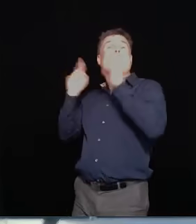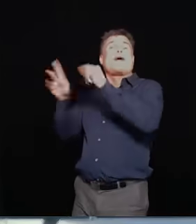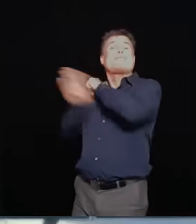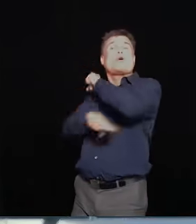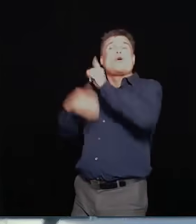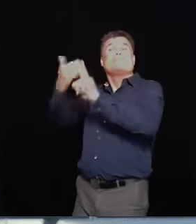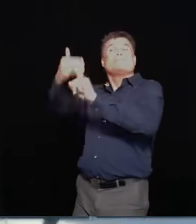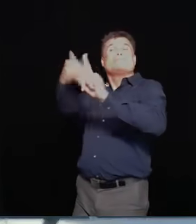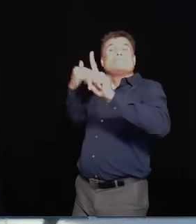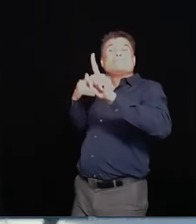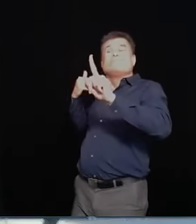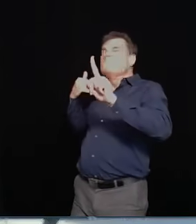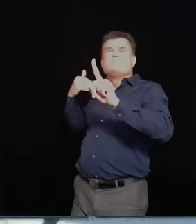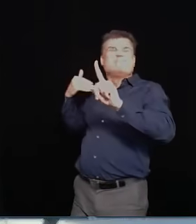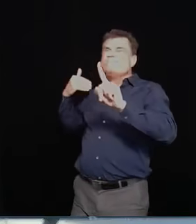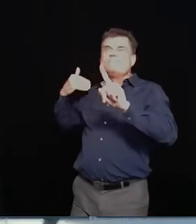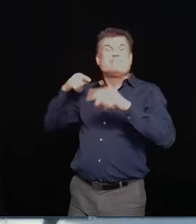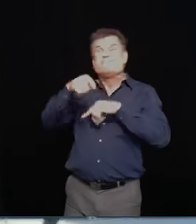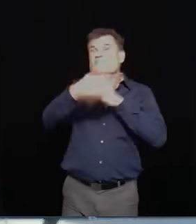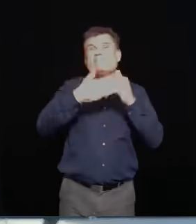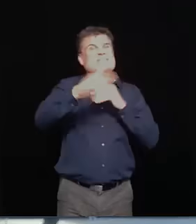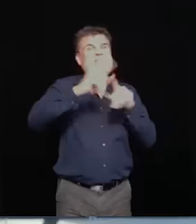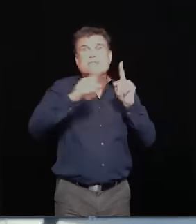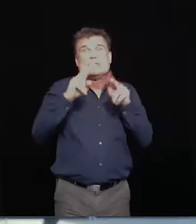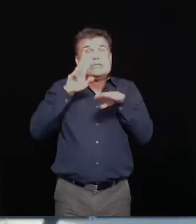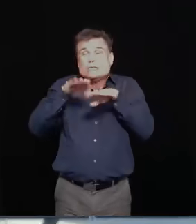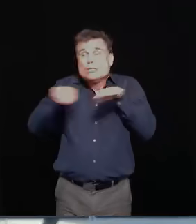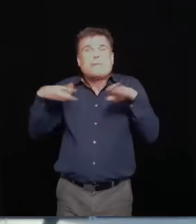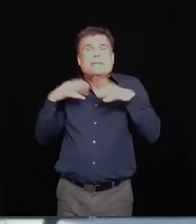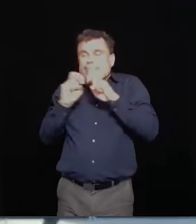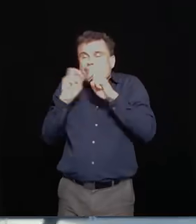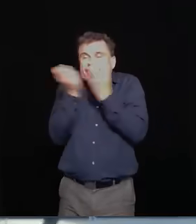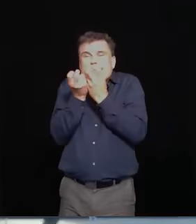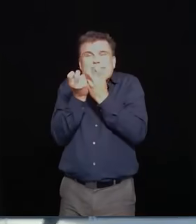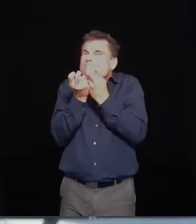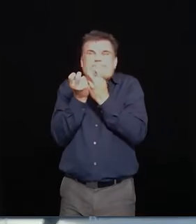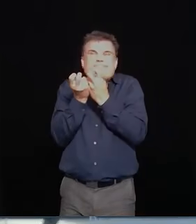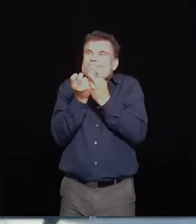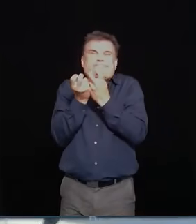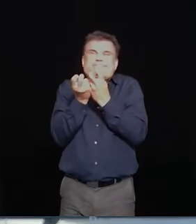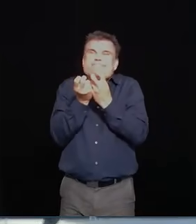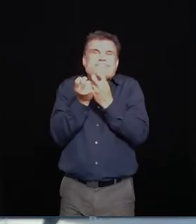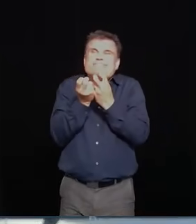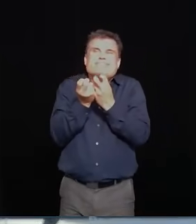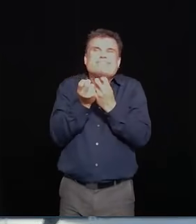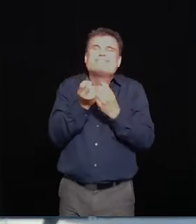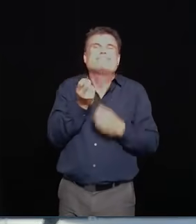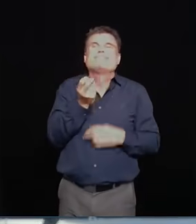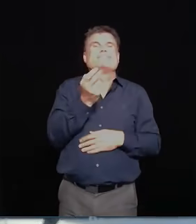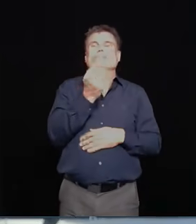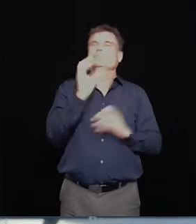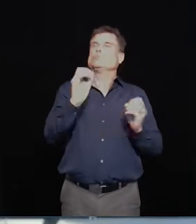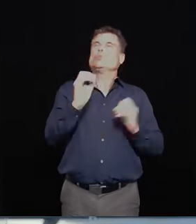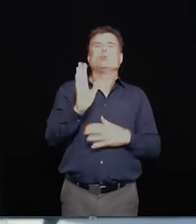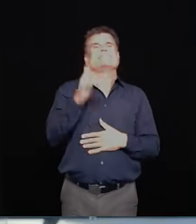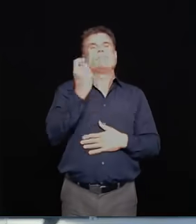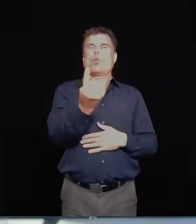Even in this phase of the pandemic. So that is mostly what is in that group. The next question comes from Camille